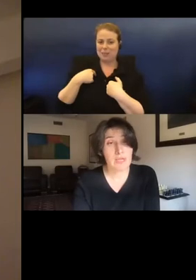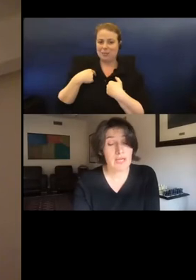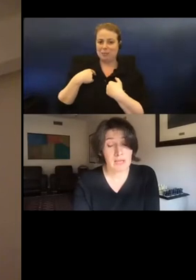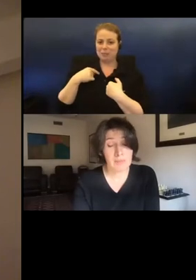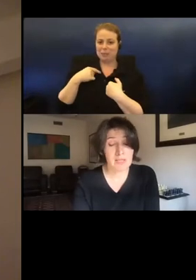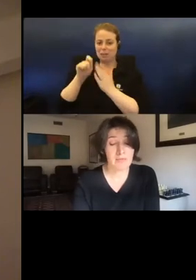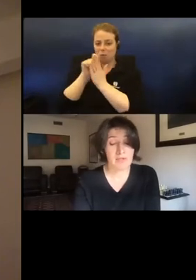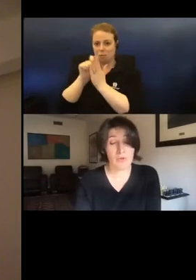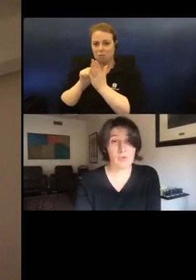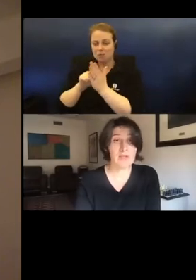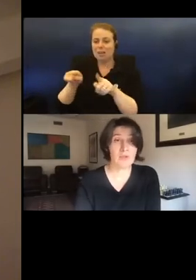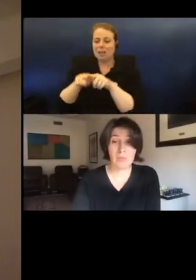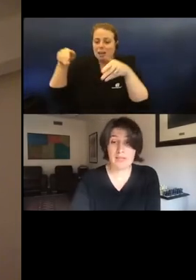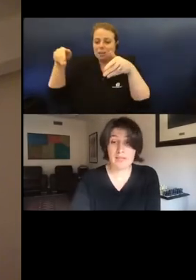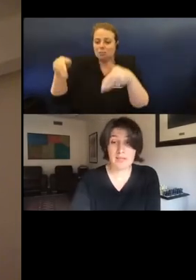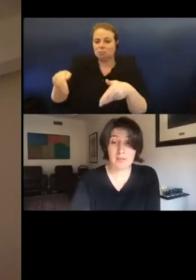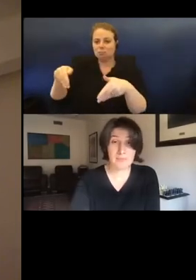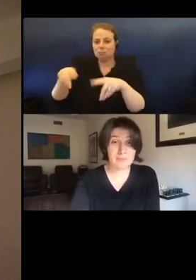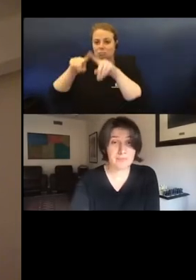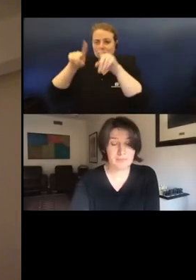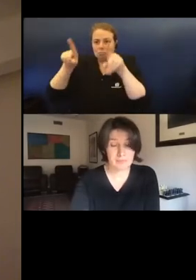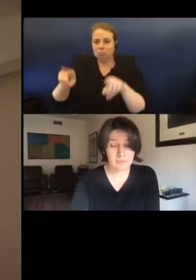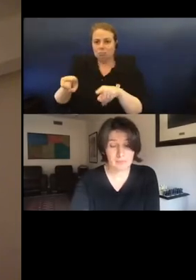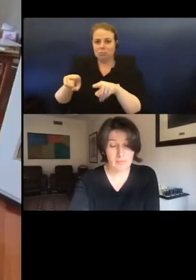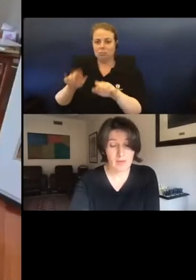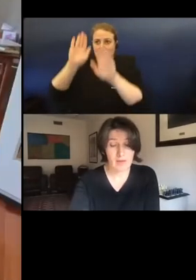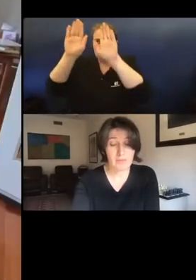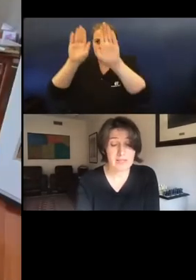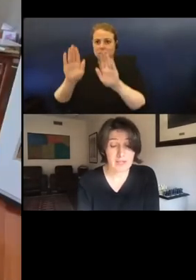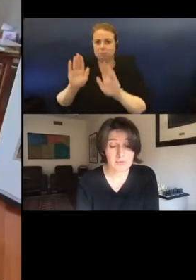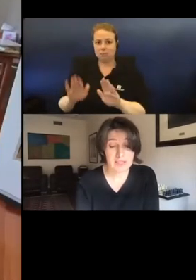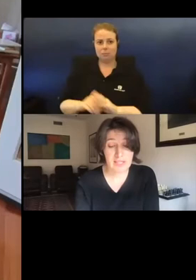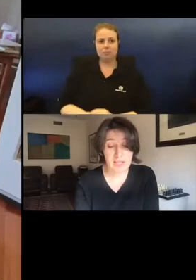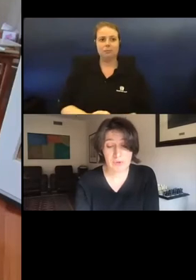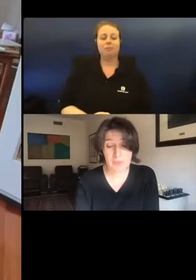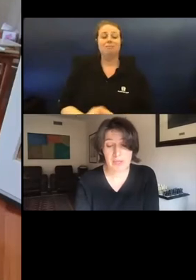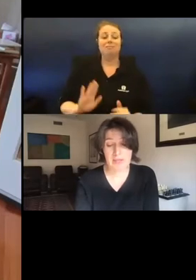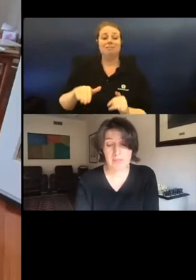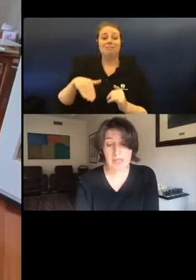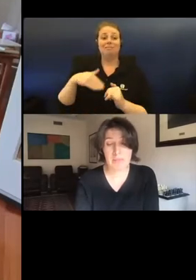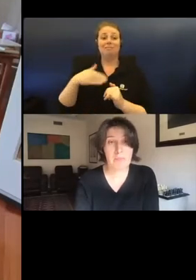epitaphs on this obelisk and by the end of that year i was pregnant becoming a mom